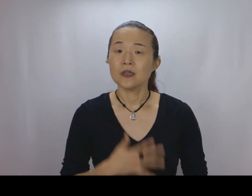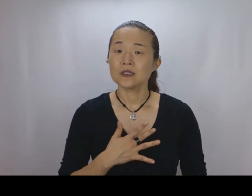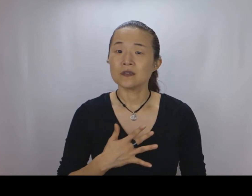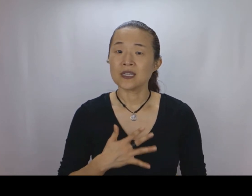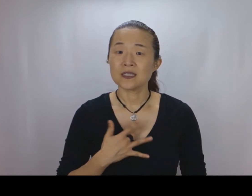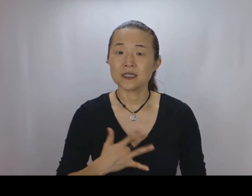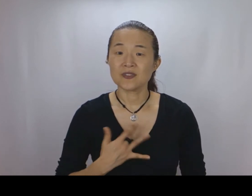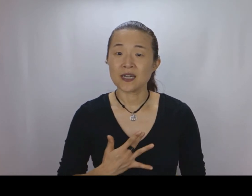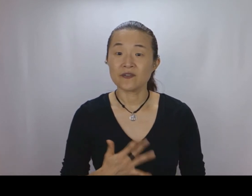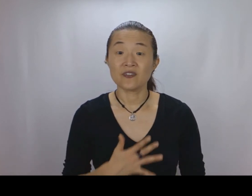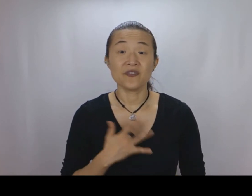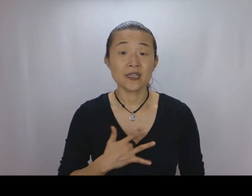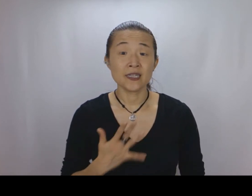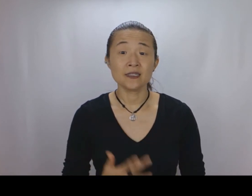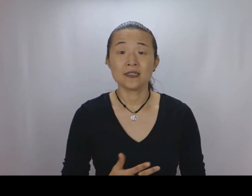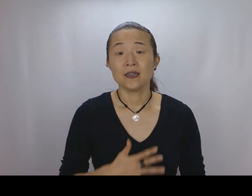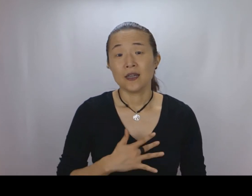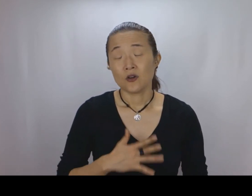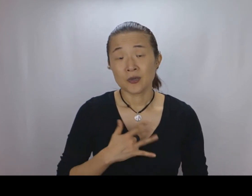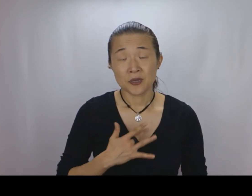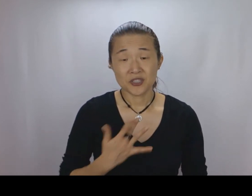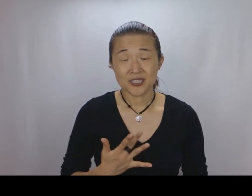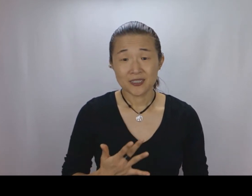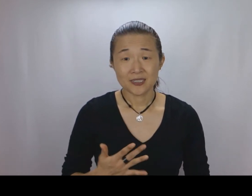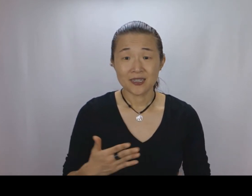So that's the sign for feelings or emotions.